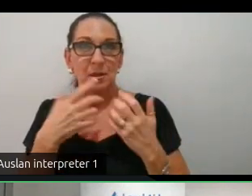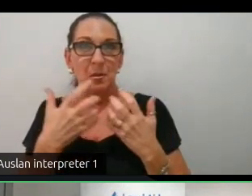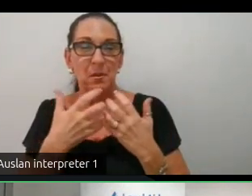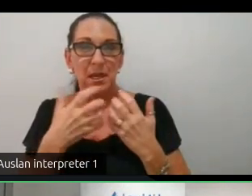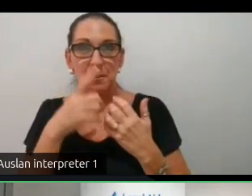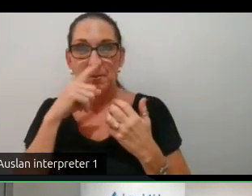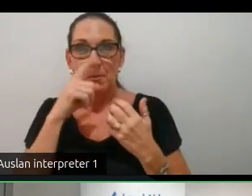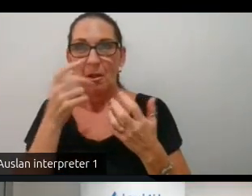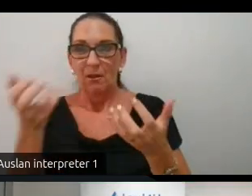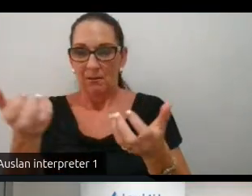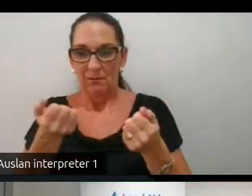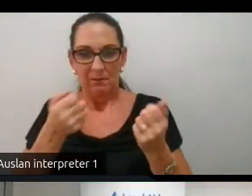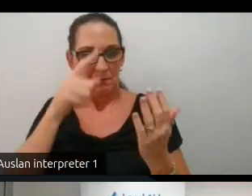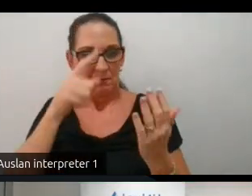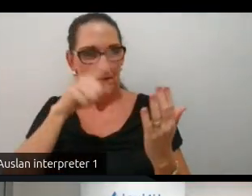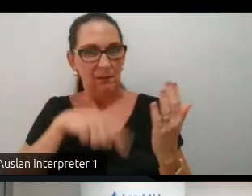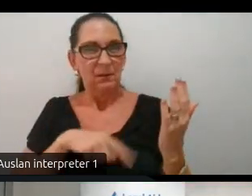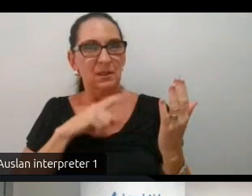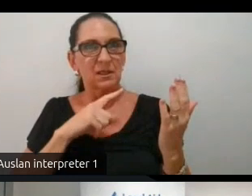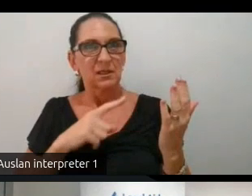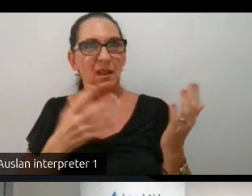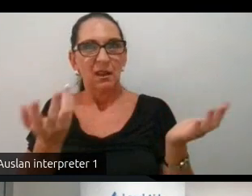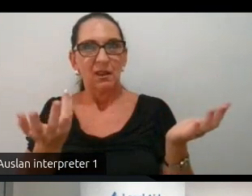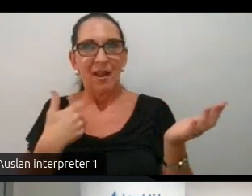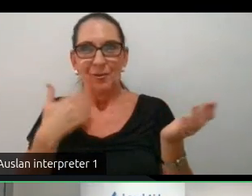happens when people get those sort of letters? They go, they throw up their hands and go,